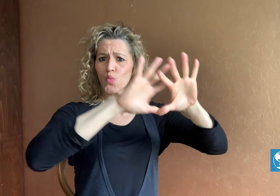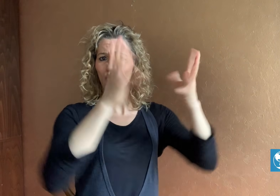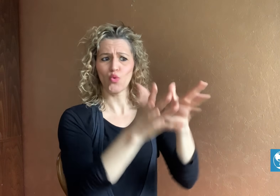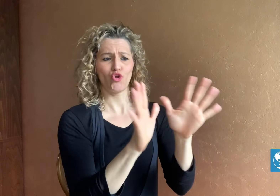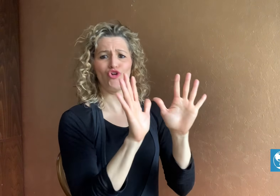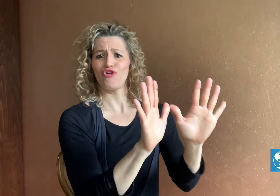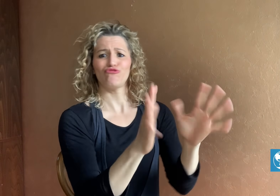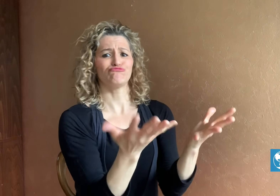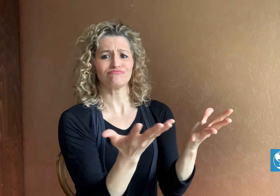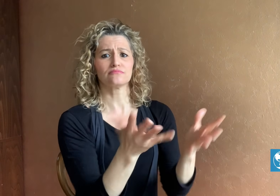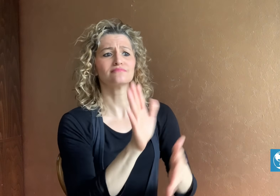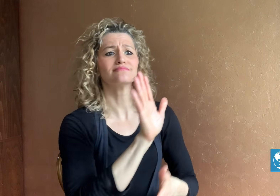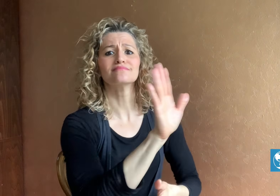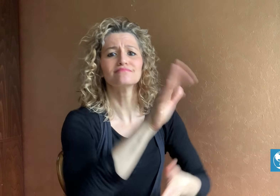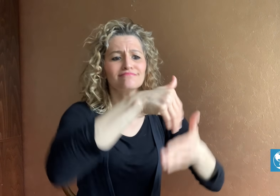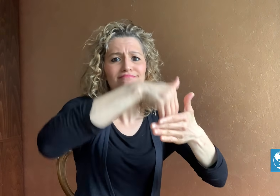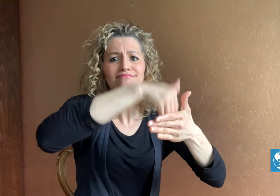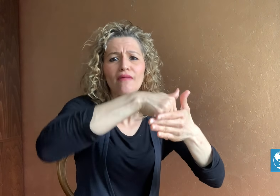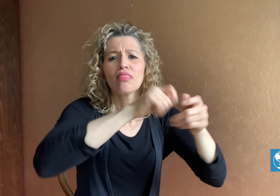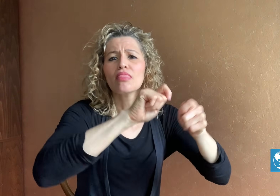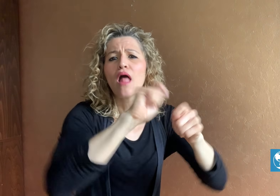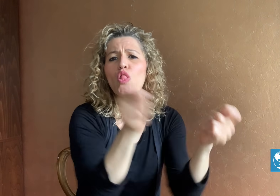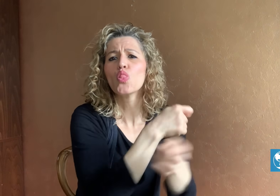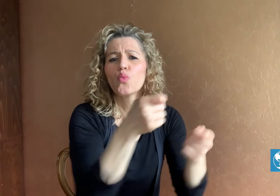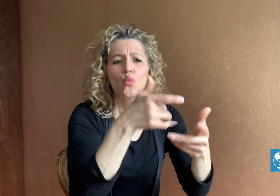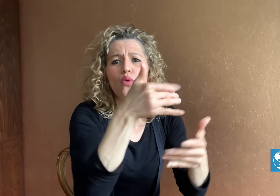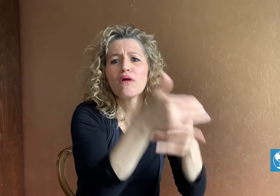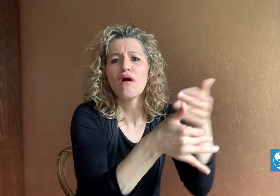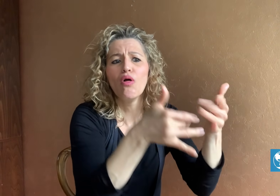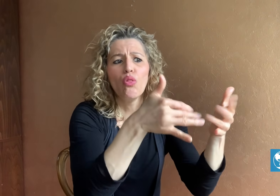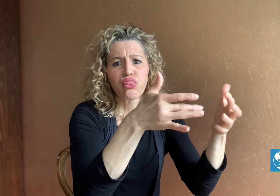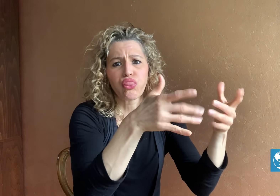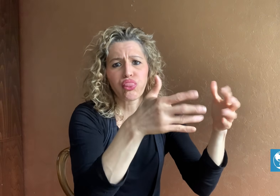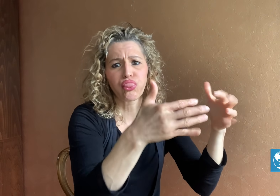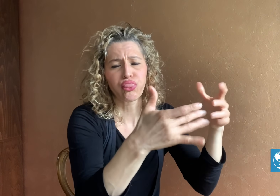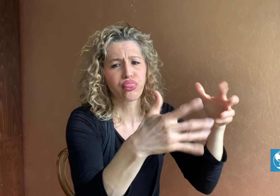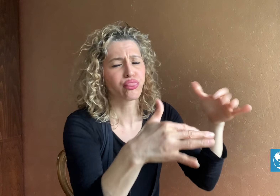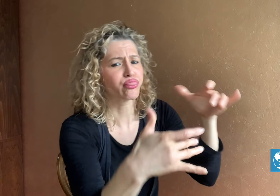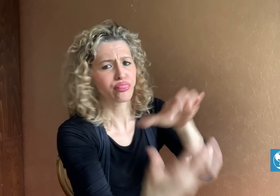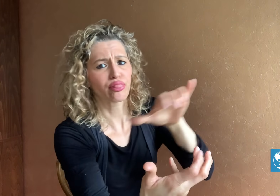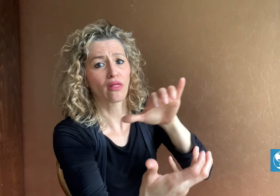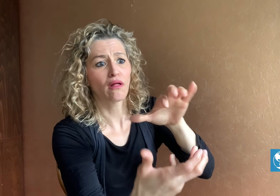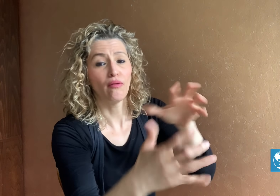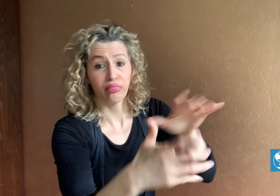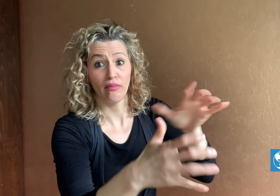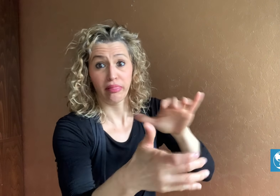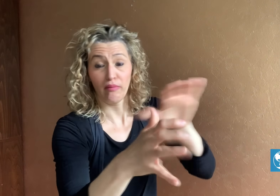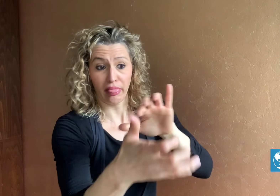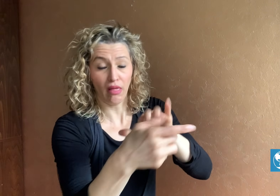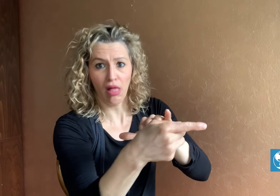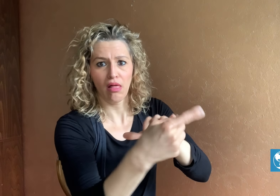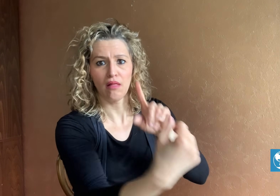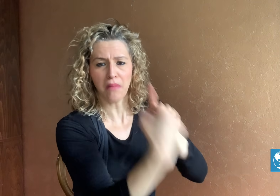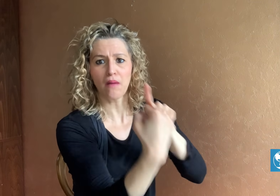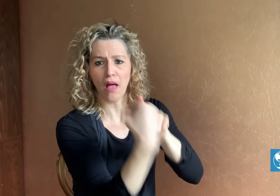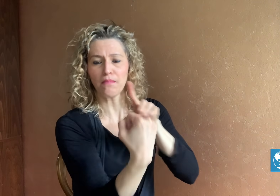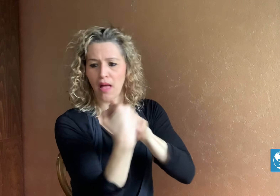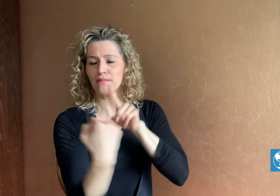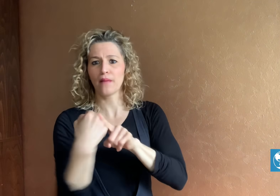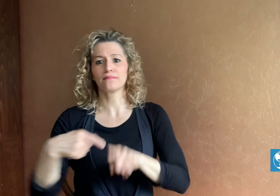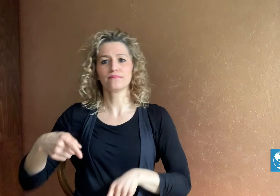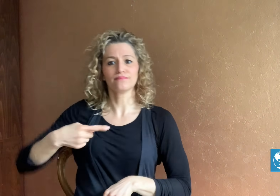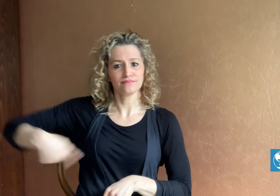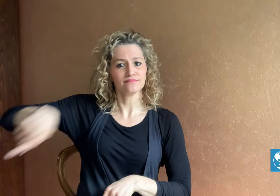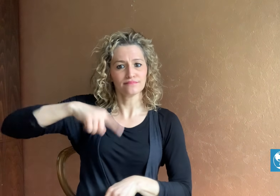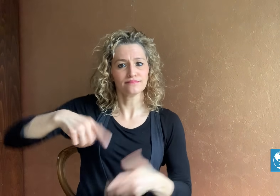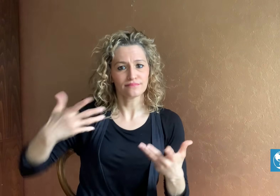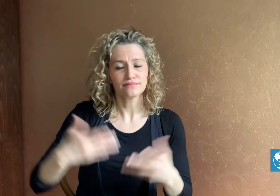the ecosystems can break down in ways that impact us significantly.